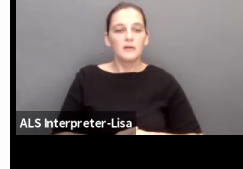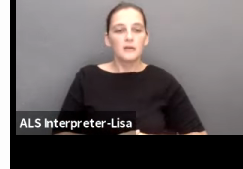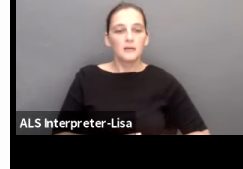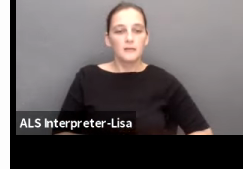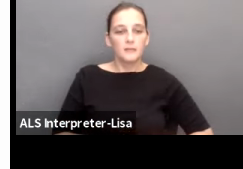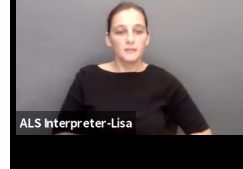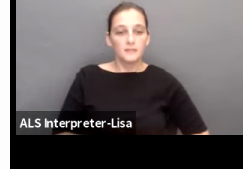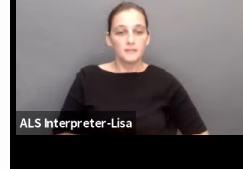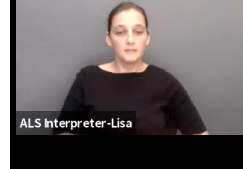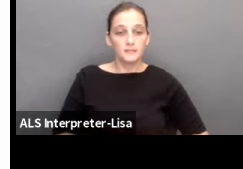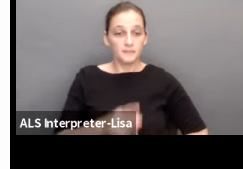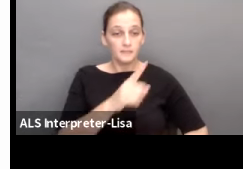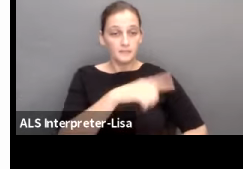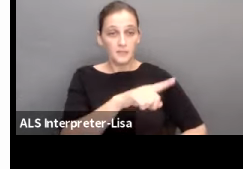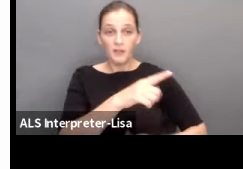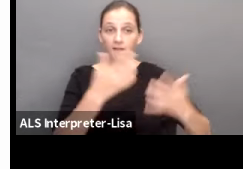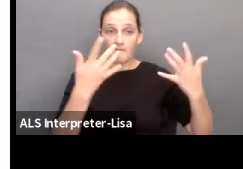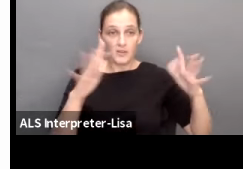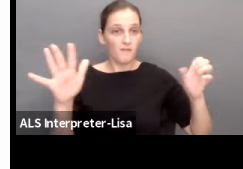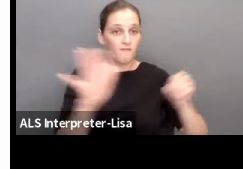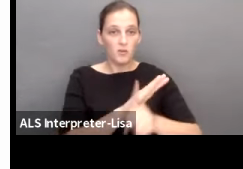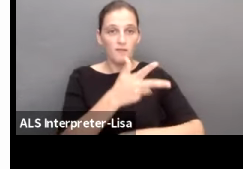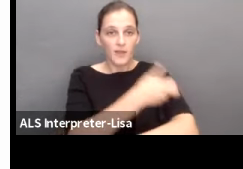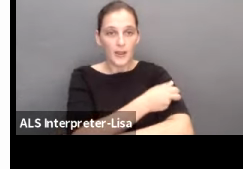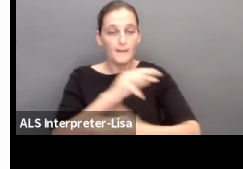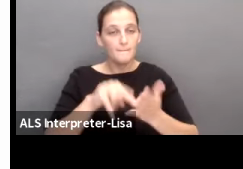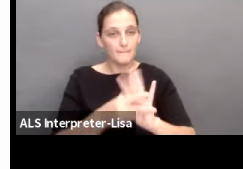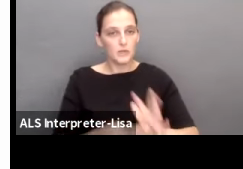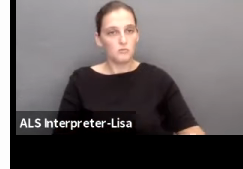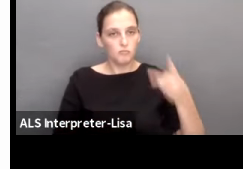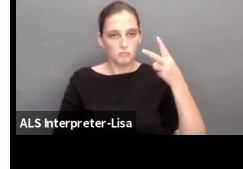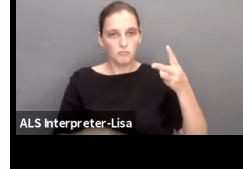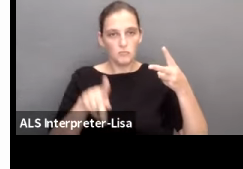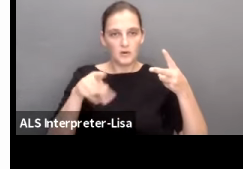been fully vaccinated that means you've gotten both shots of the Pfizer, Moderna